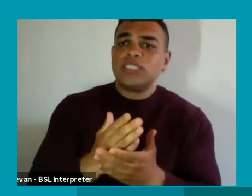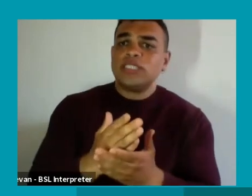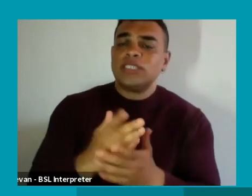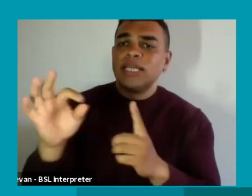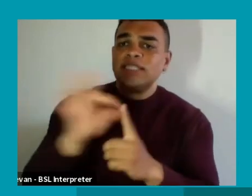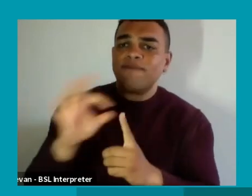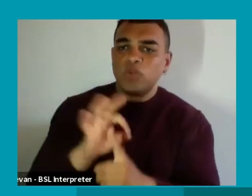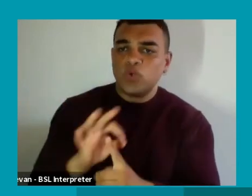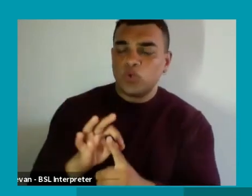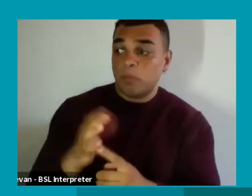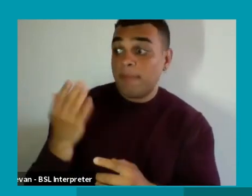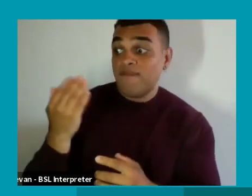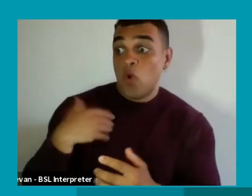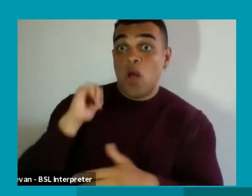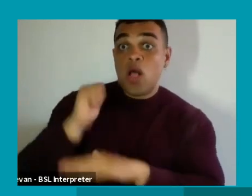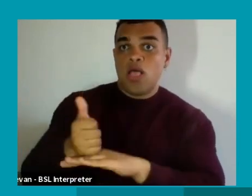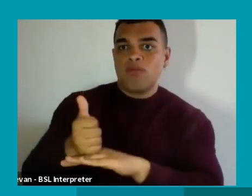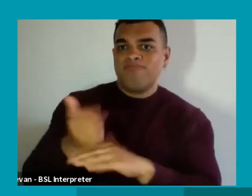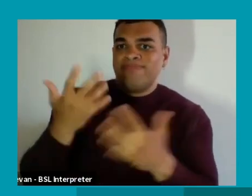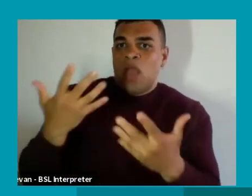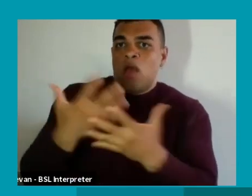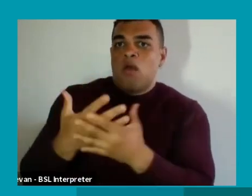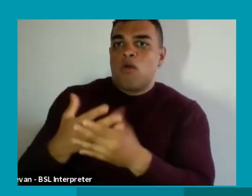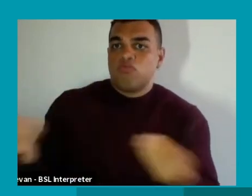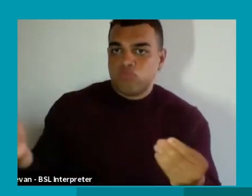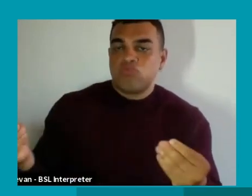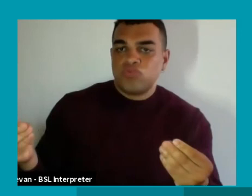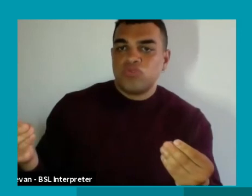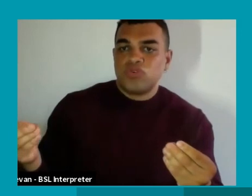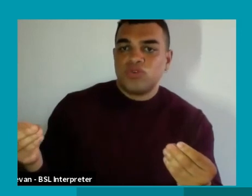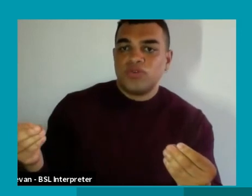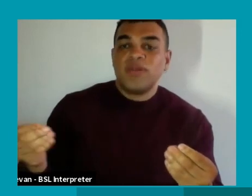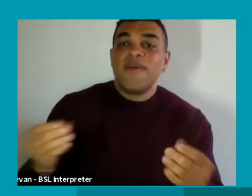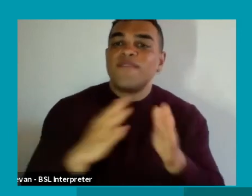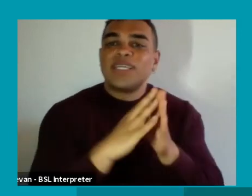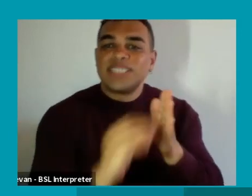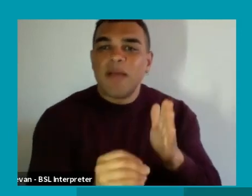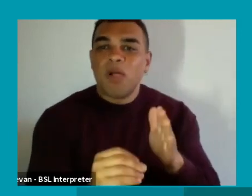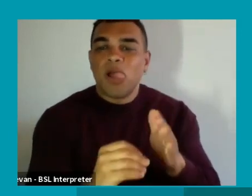I'm 50 of those. Declare that they have a disability, and twenty of those disabled